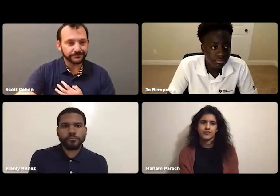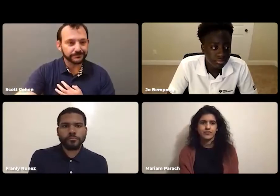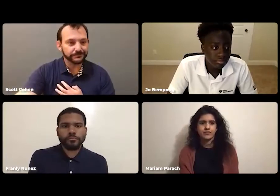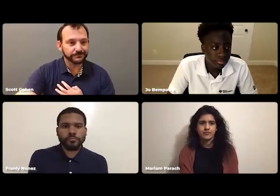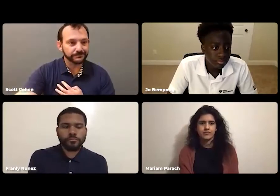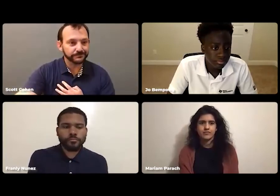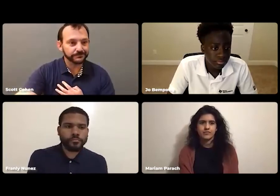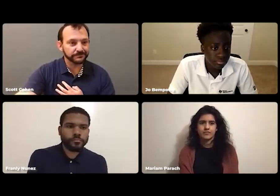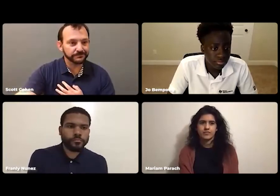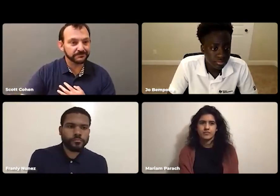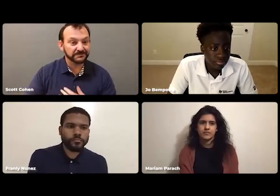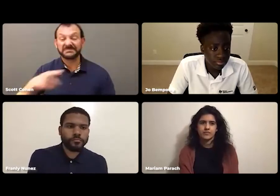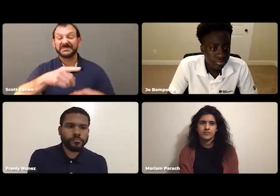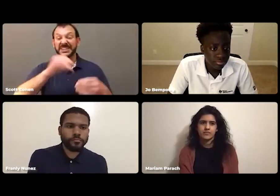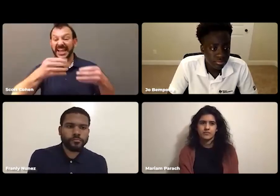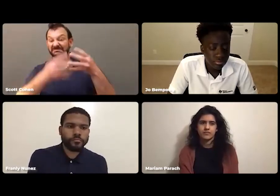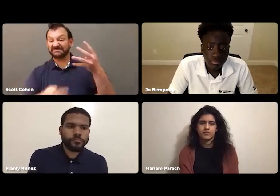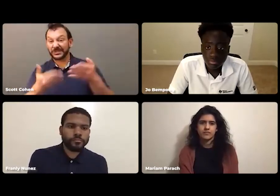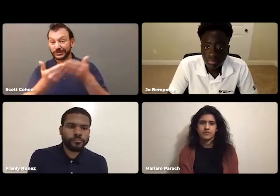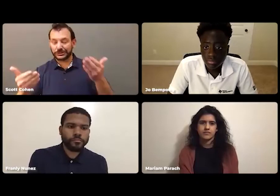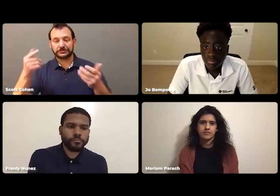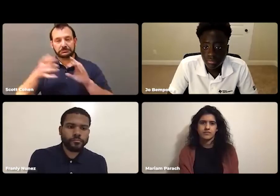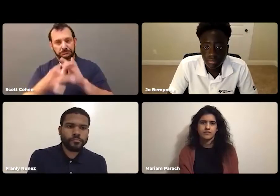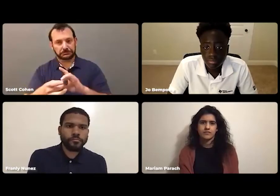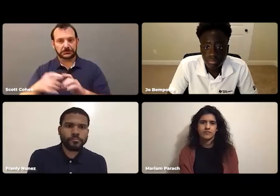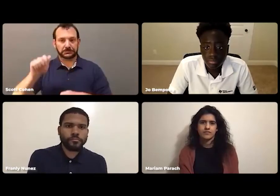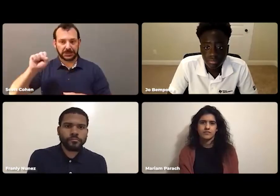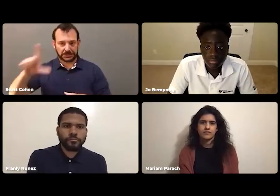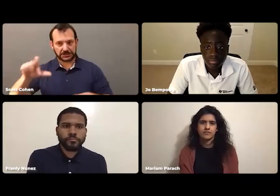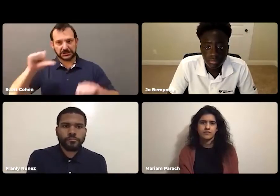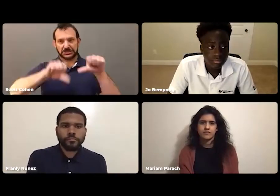You can update your practices by joining professional organizations.